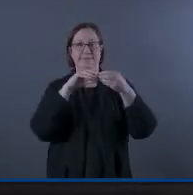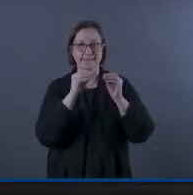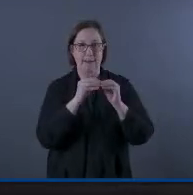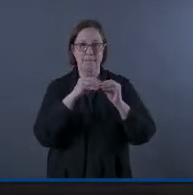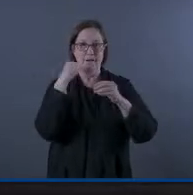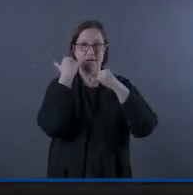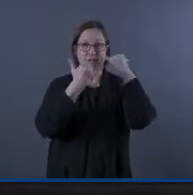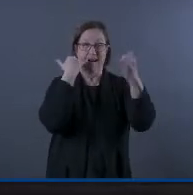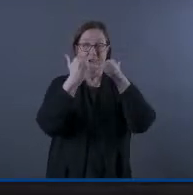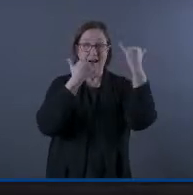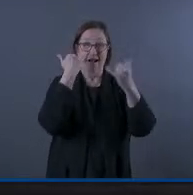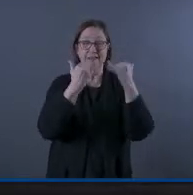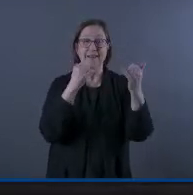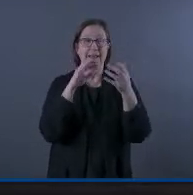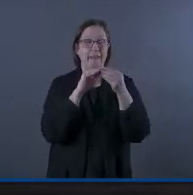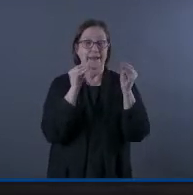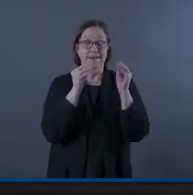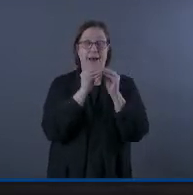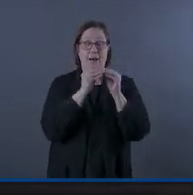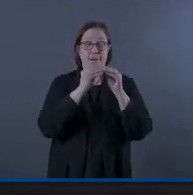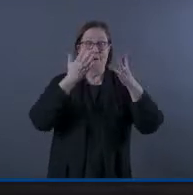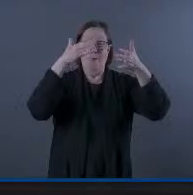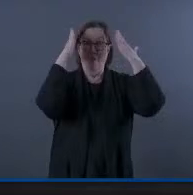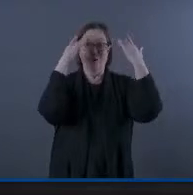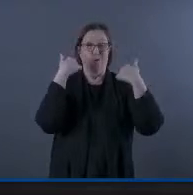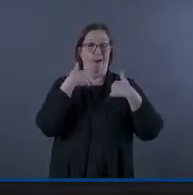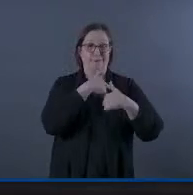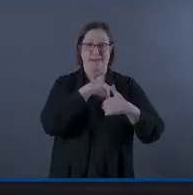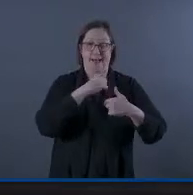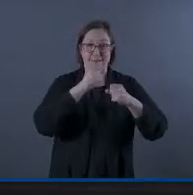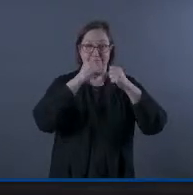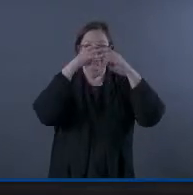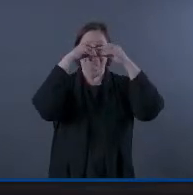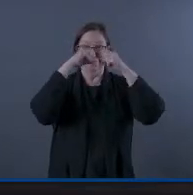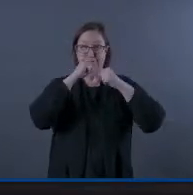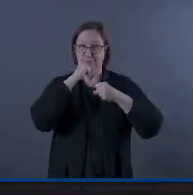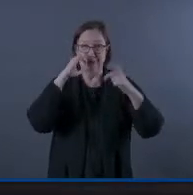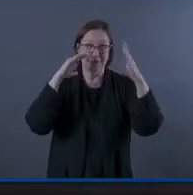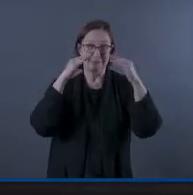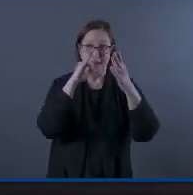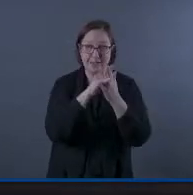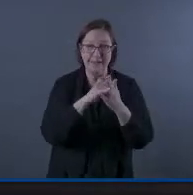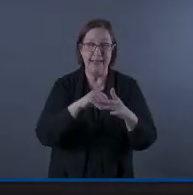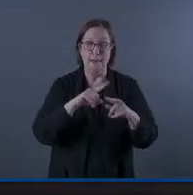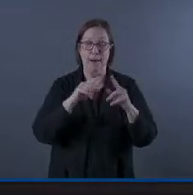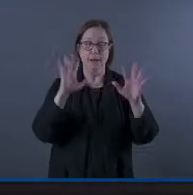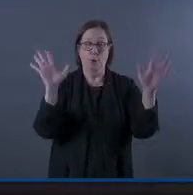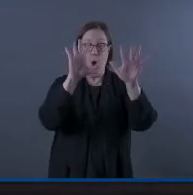We weren't quite expecting it, but then we recovered and we made some changes, so, should be much better now.